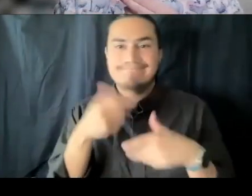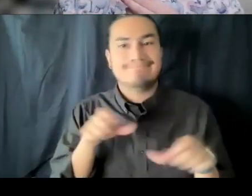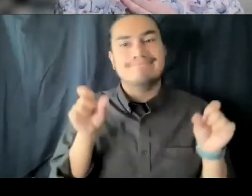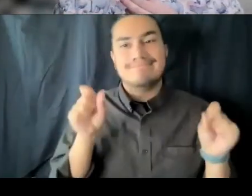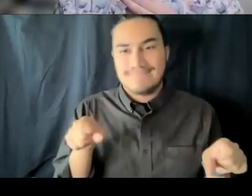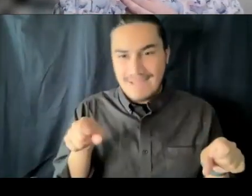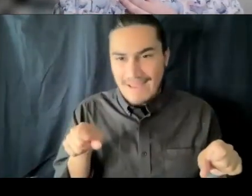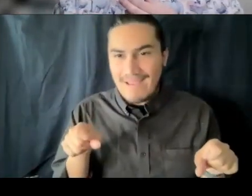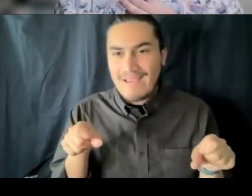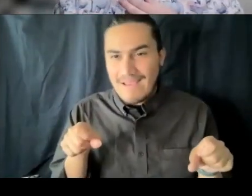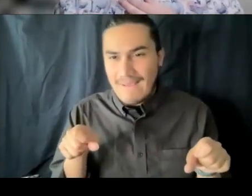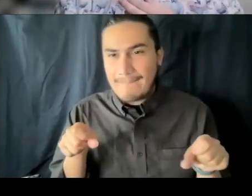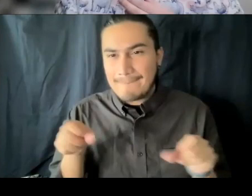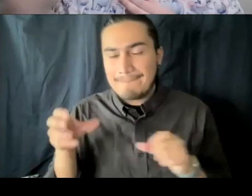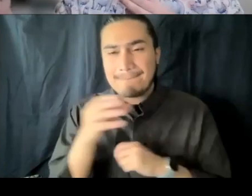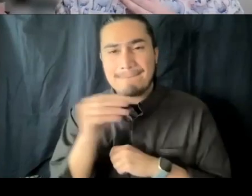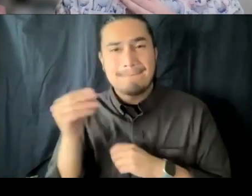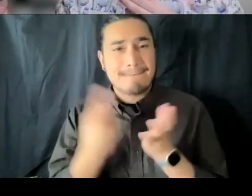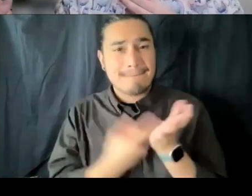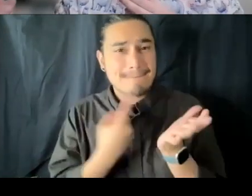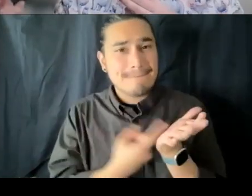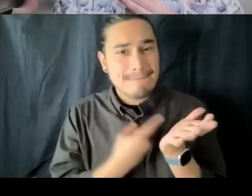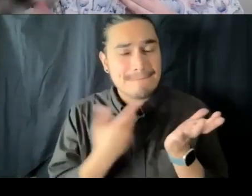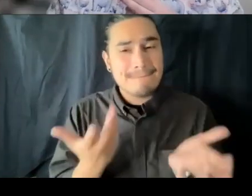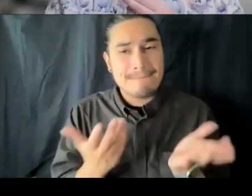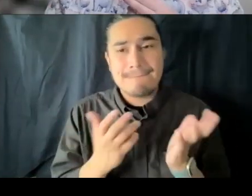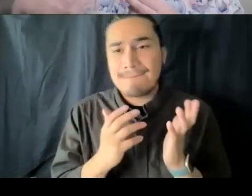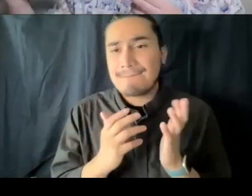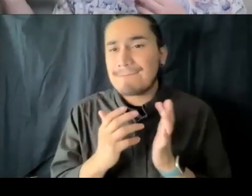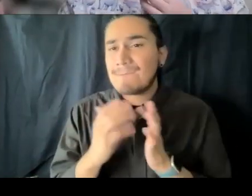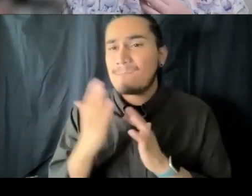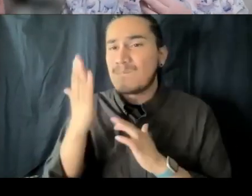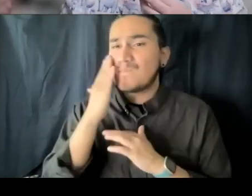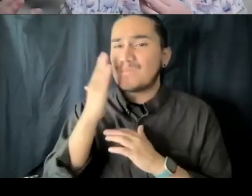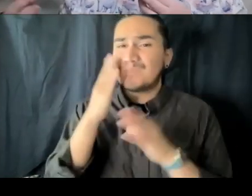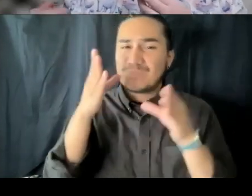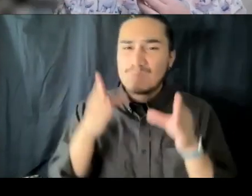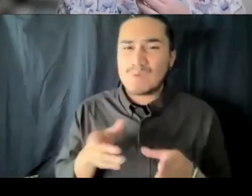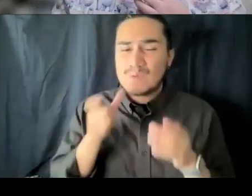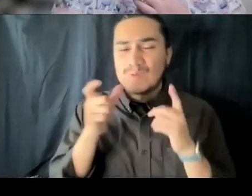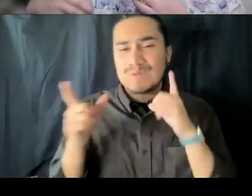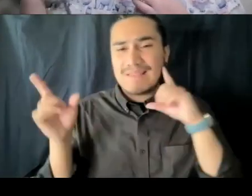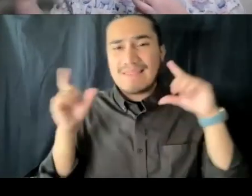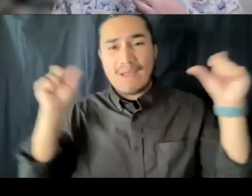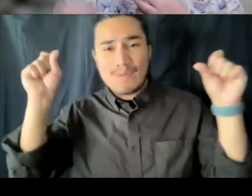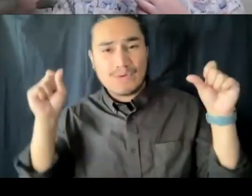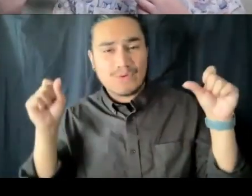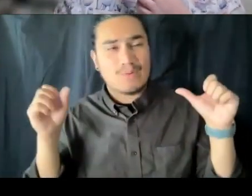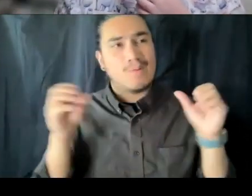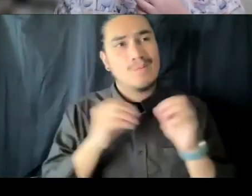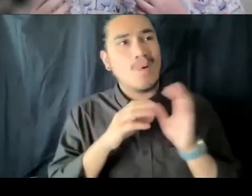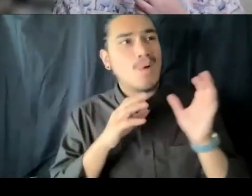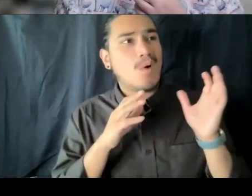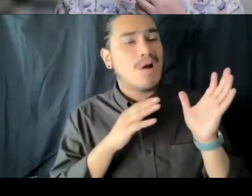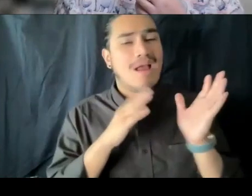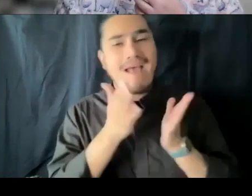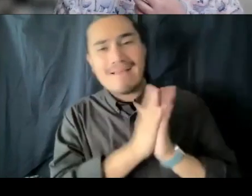And sometimes, you know, someone who is louder or frequently asking for help and support